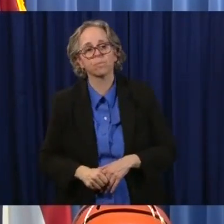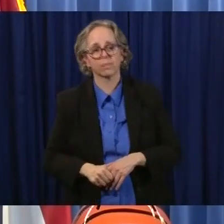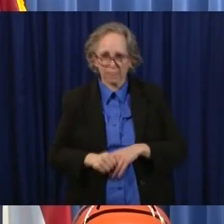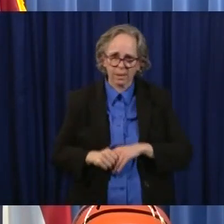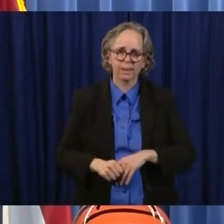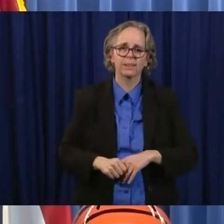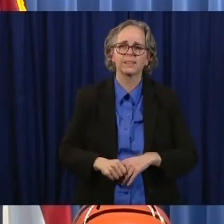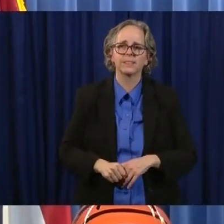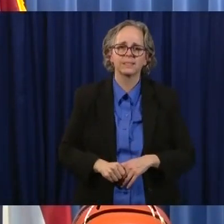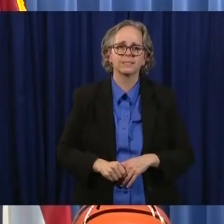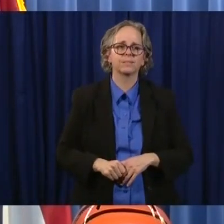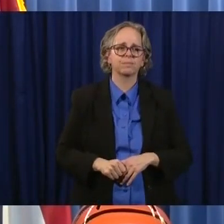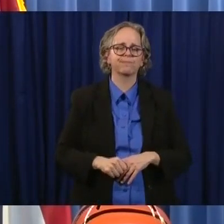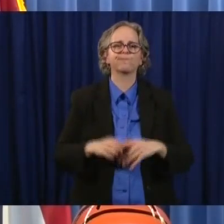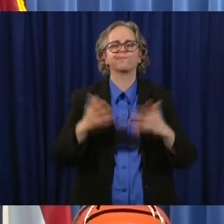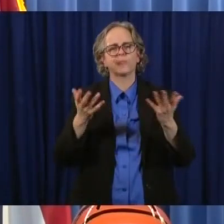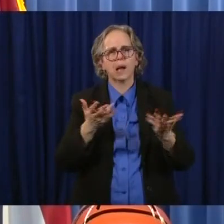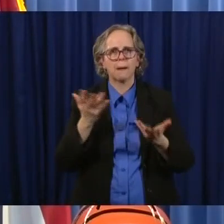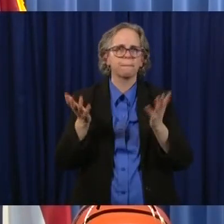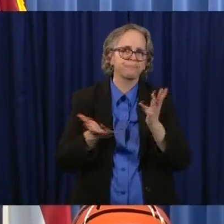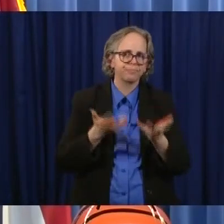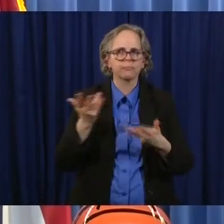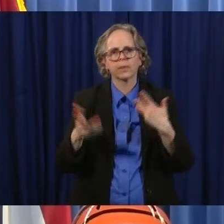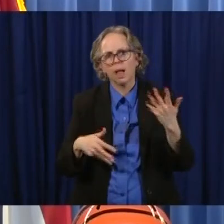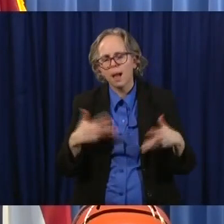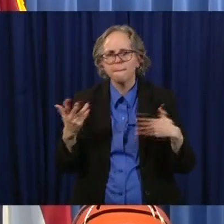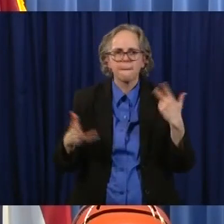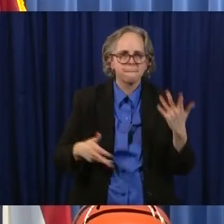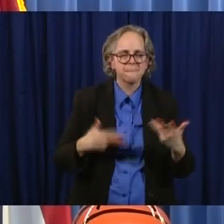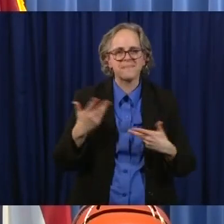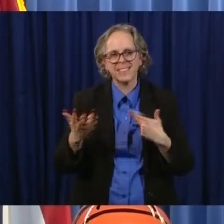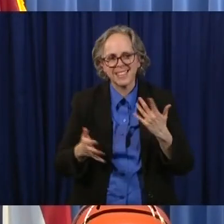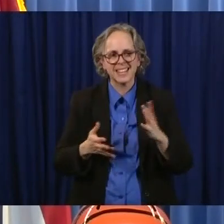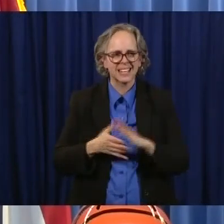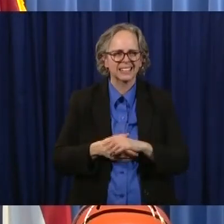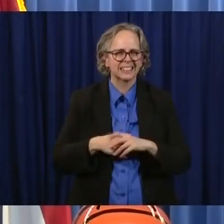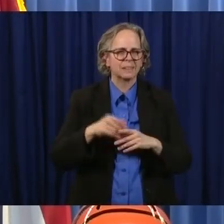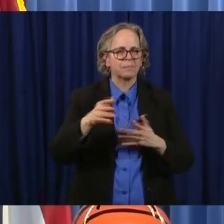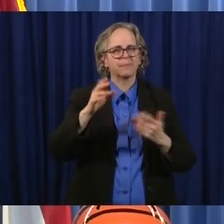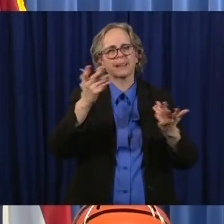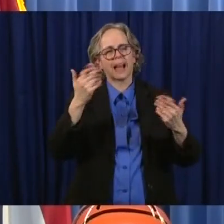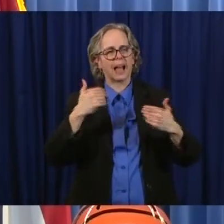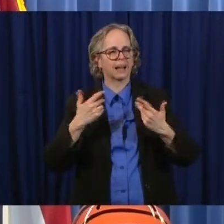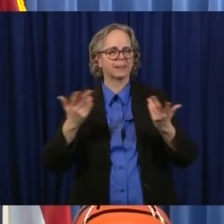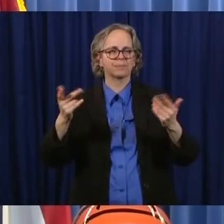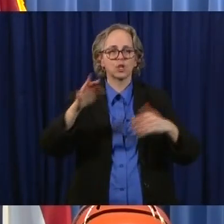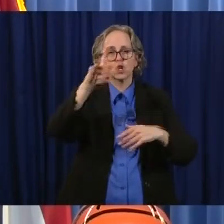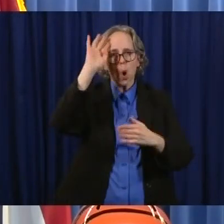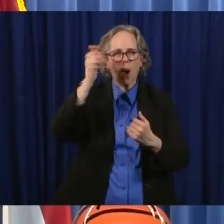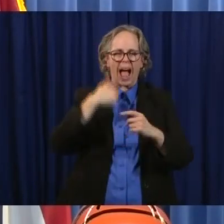KIND OF PROTECTION DOES THAT DO AND HOW WOULD YOU DESCRIBE THAT? SURE.